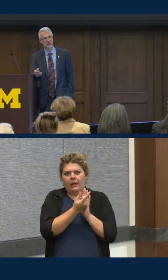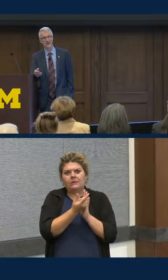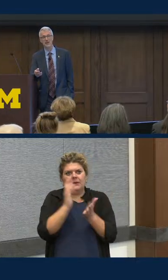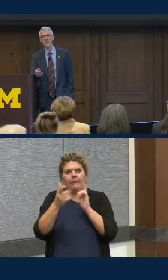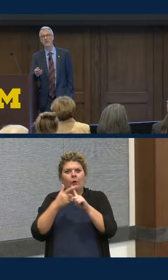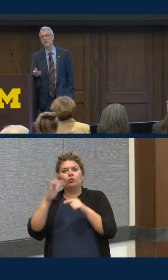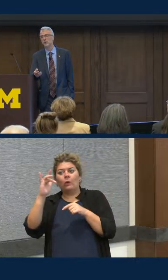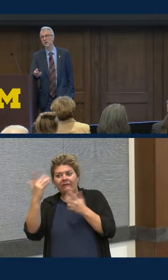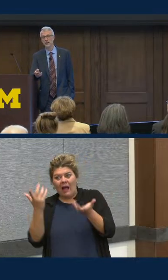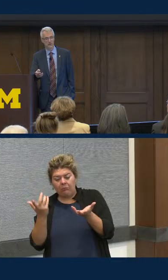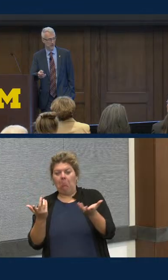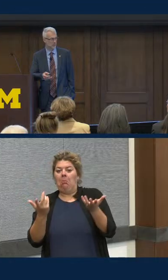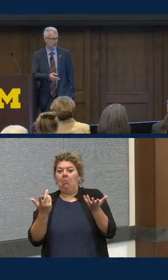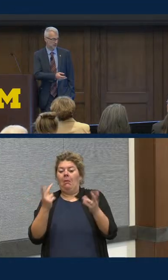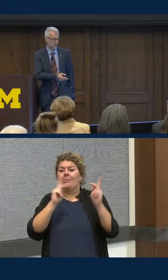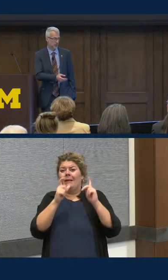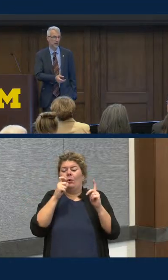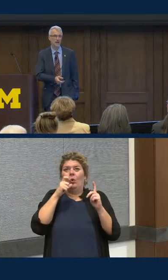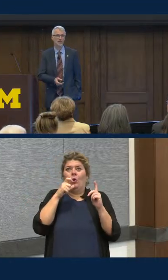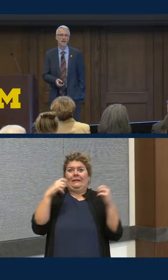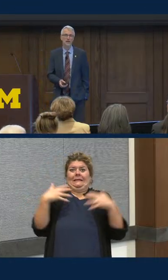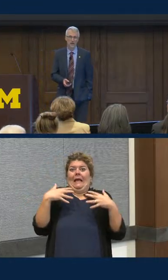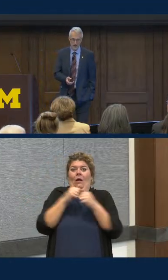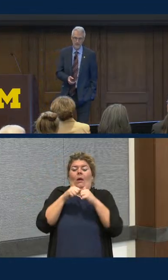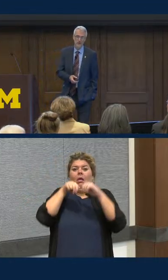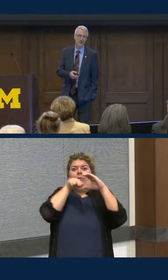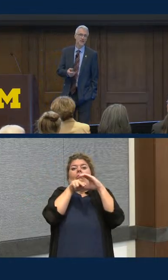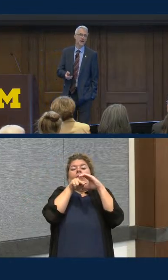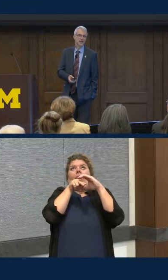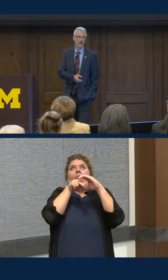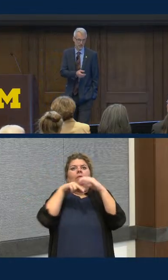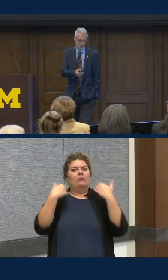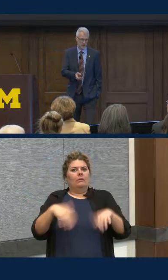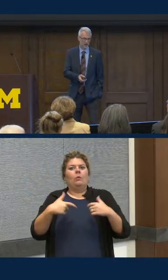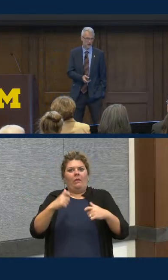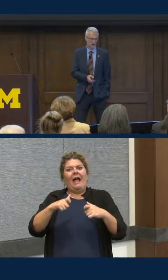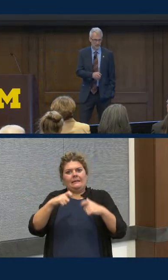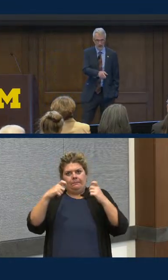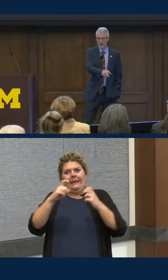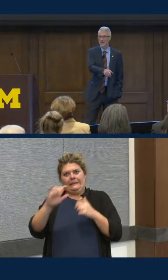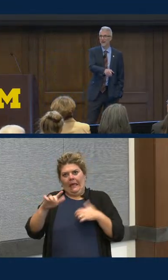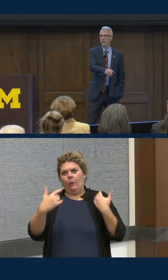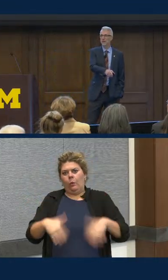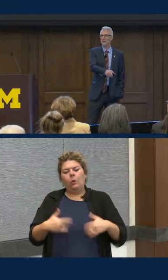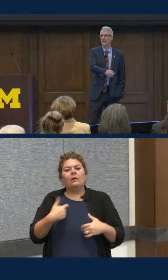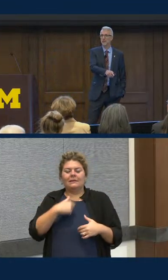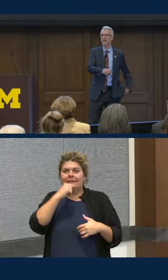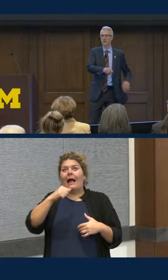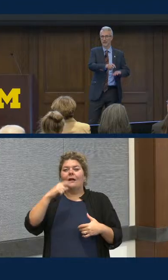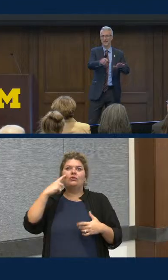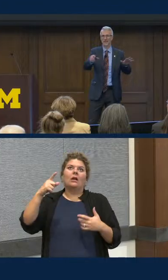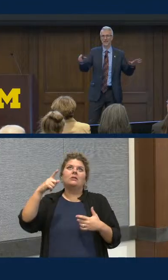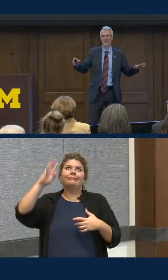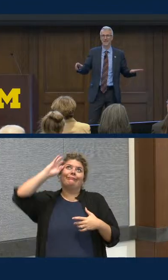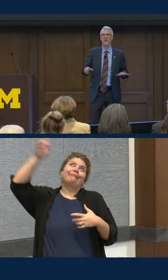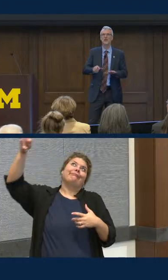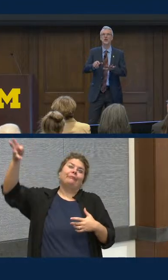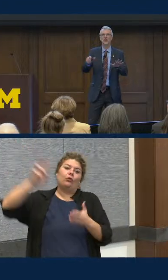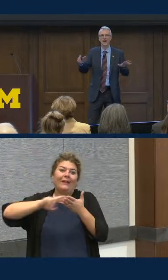minutes besides 25 and for people who are claustrophobic and not saying I'm personally